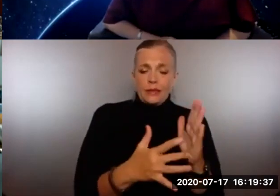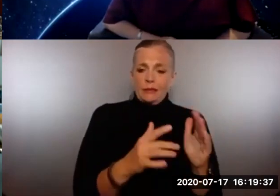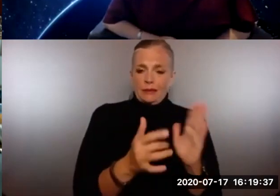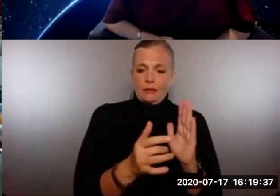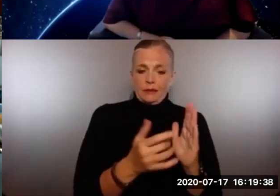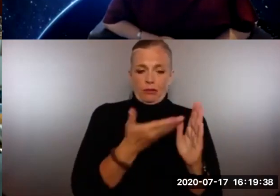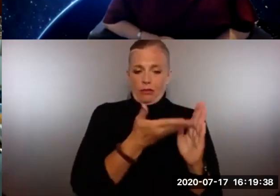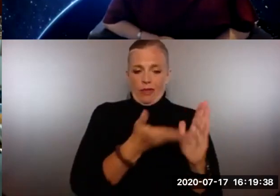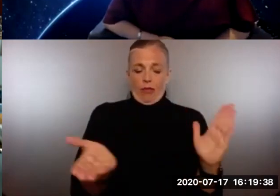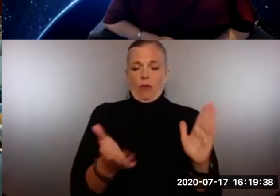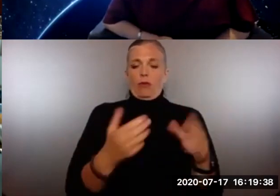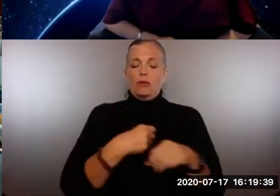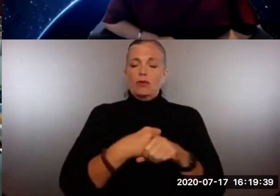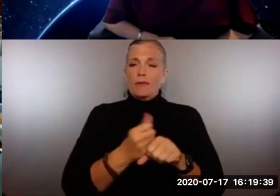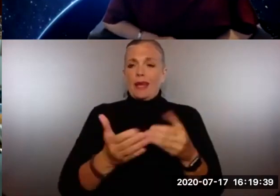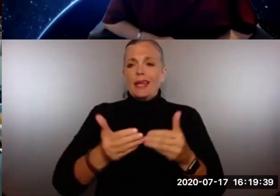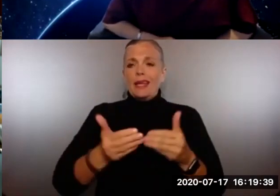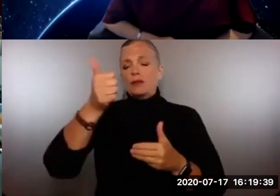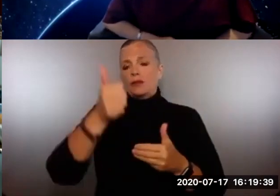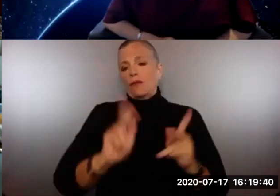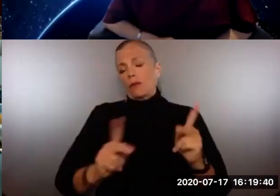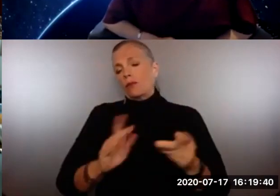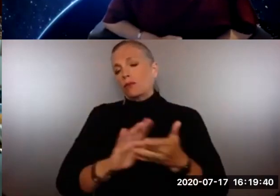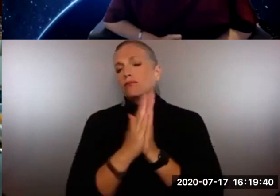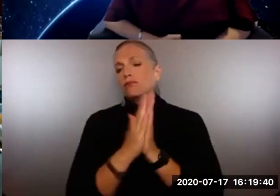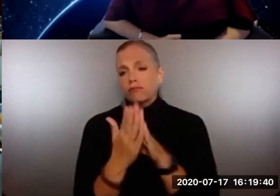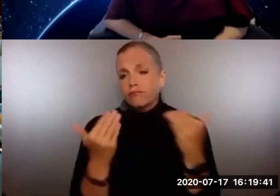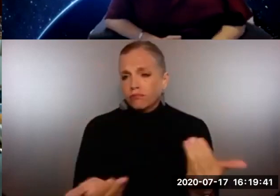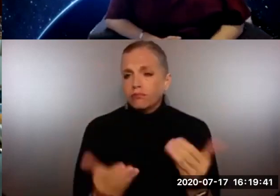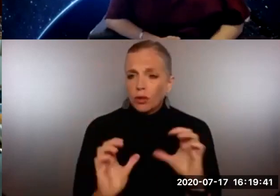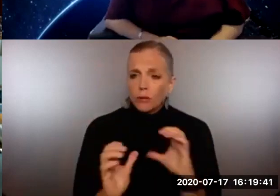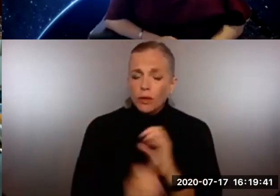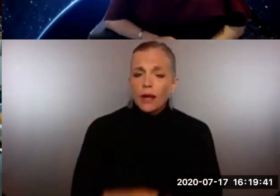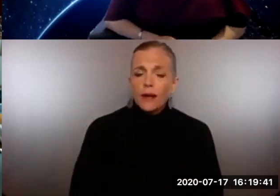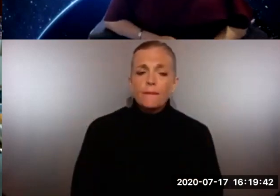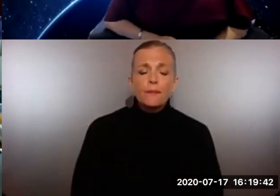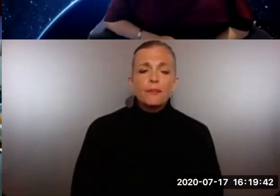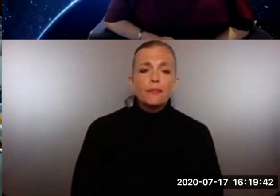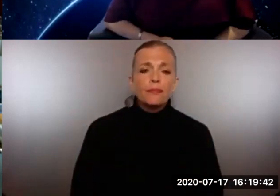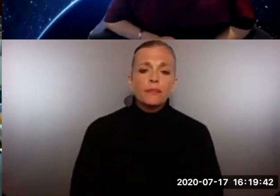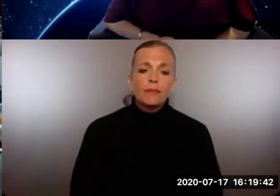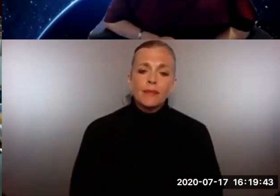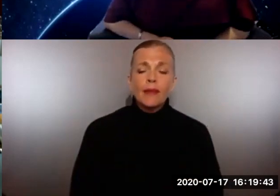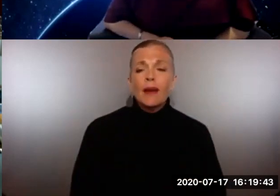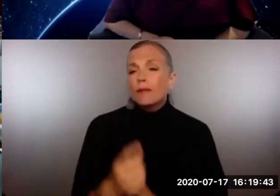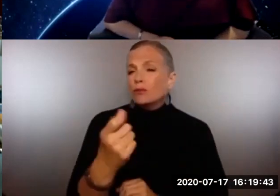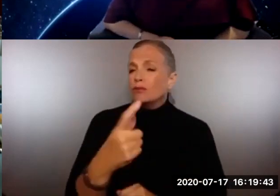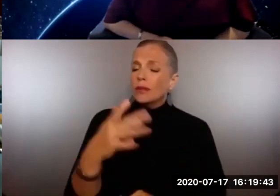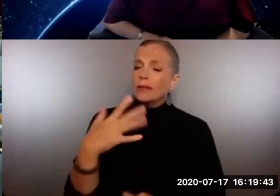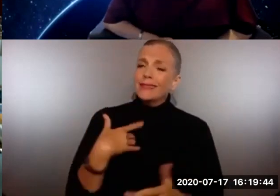for people to communicate. But at the end of the day, one shouldn't have to be a Stephen Hawking.